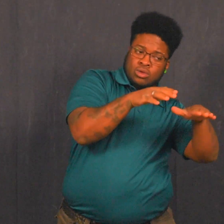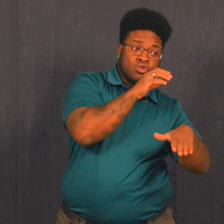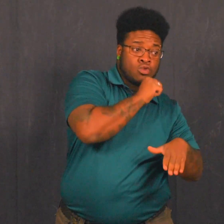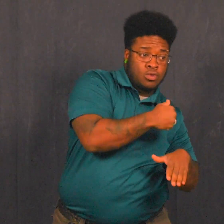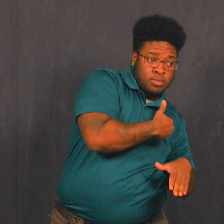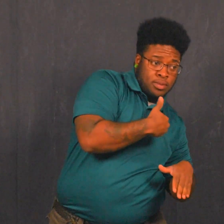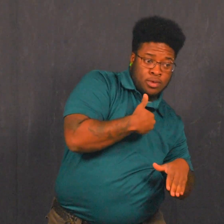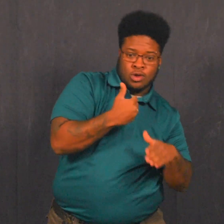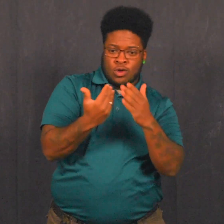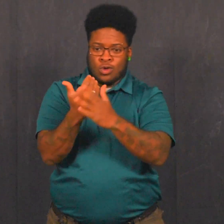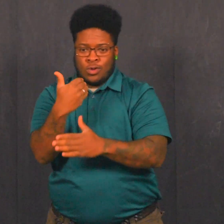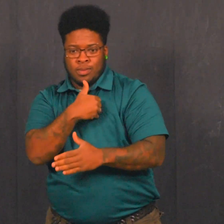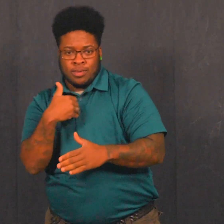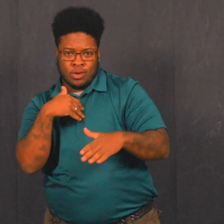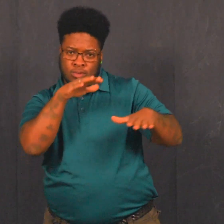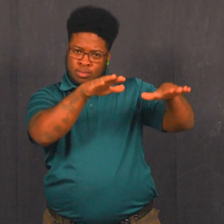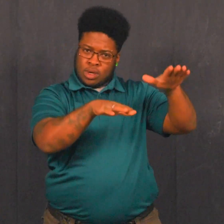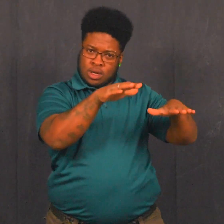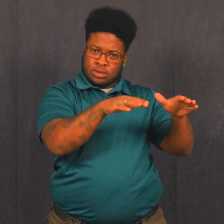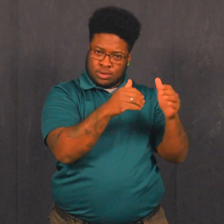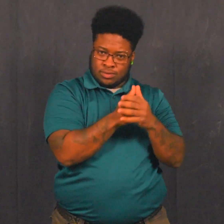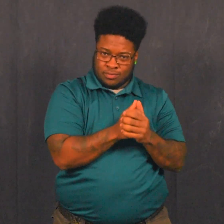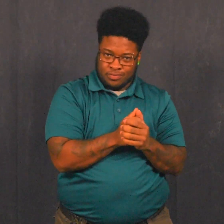of experienced and new members.